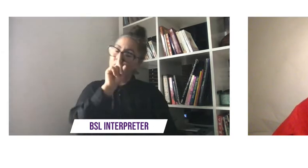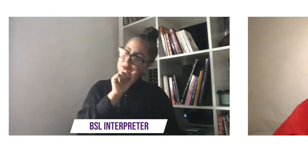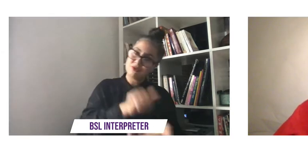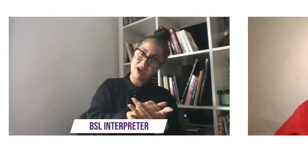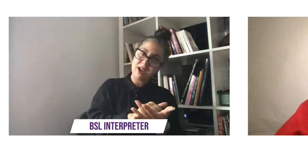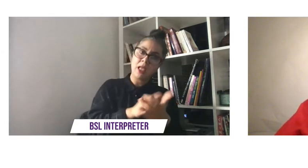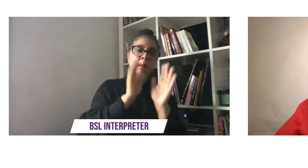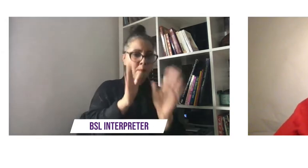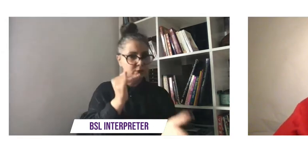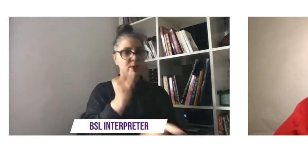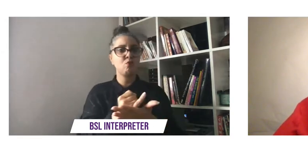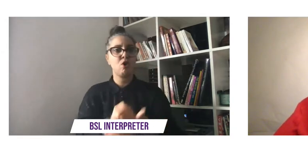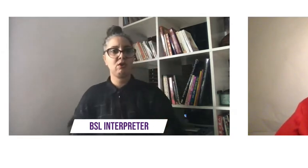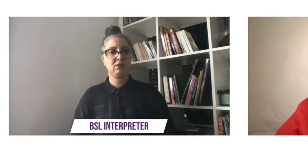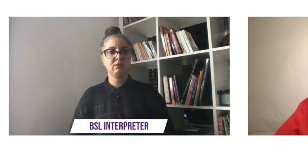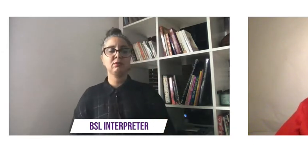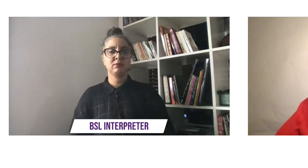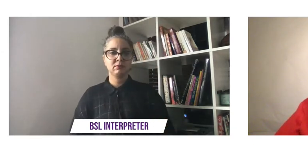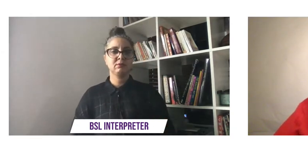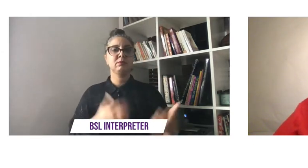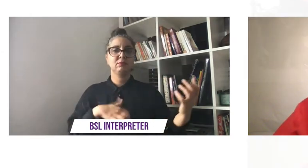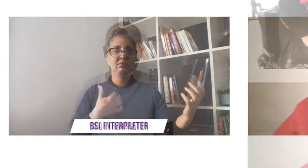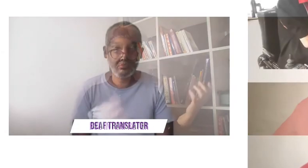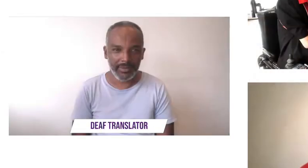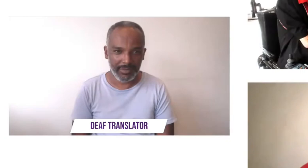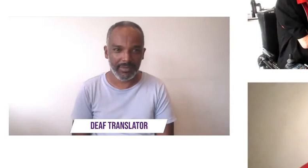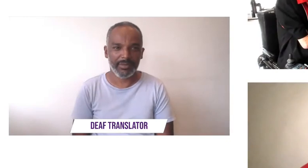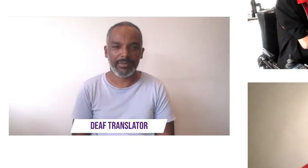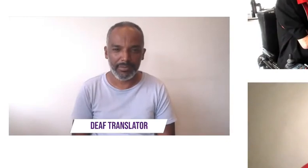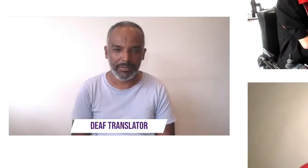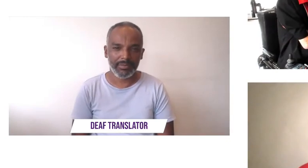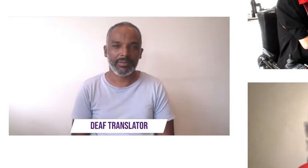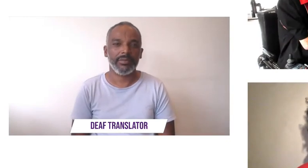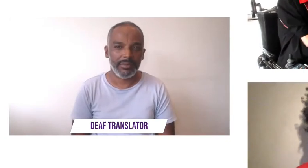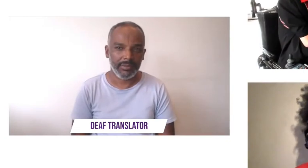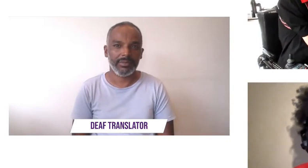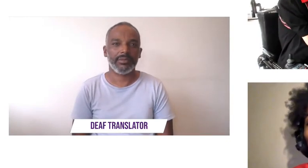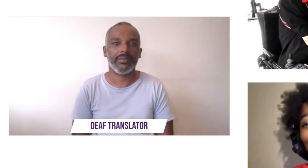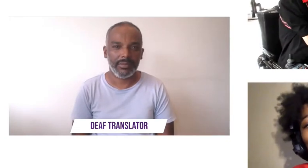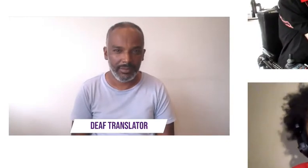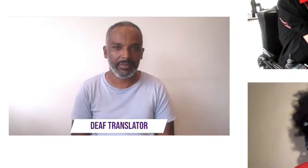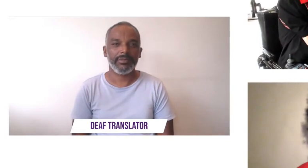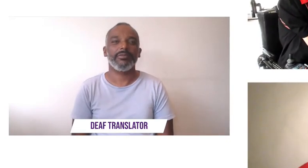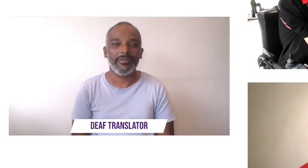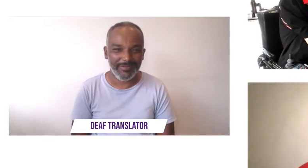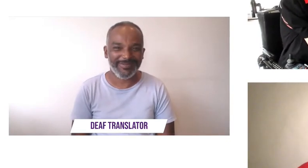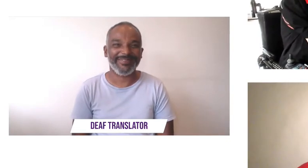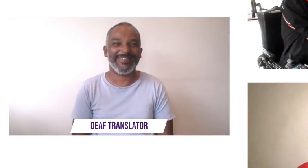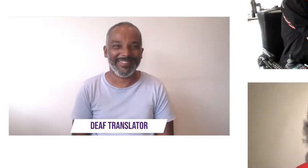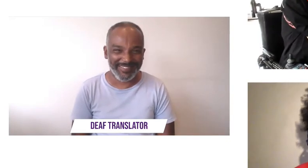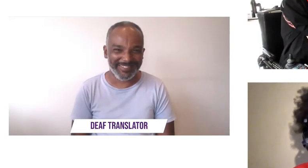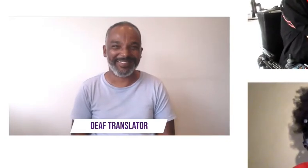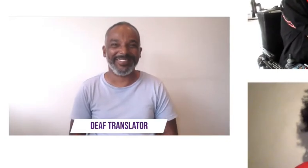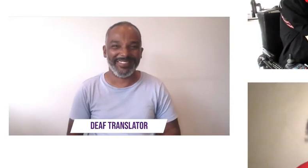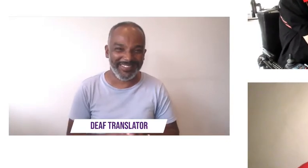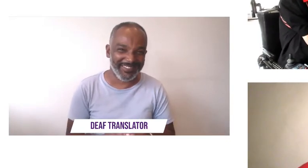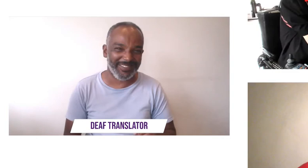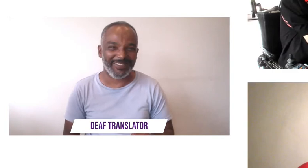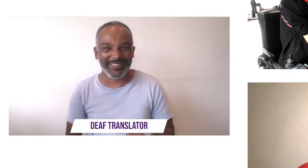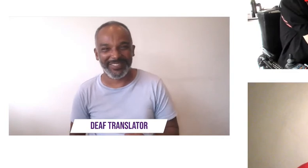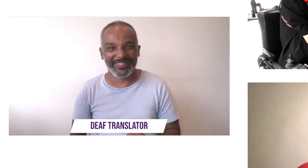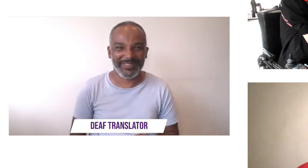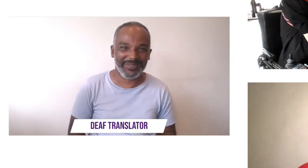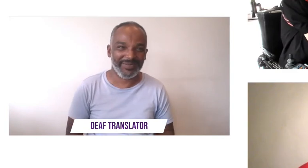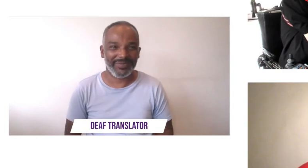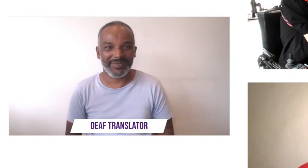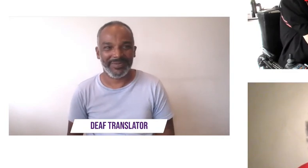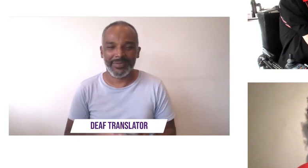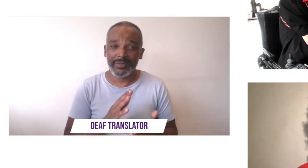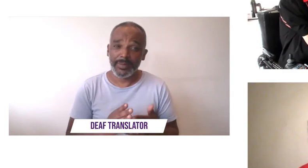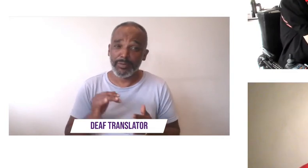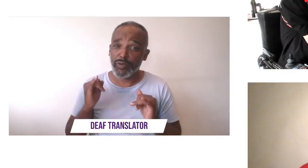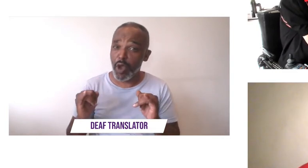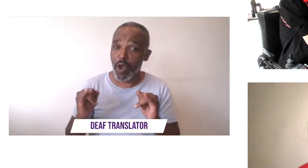wrong if it can't be right then it must be wrong what's going to happen when the benefit's